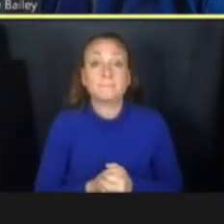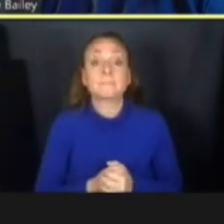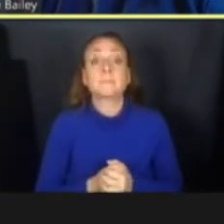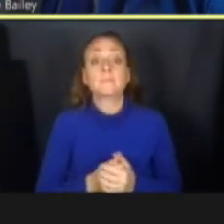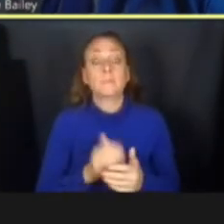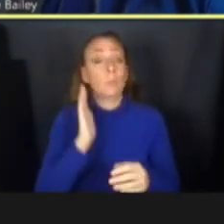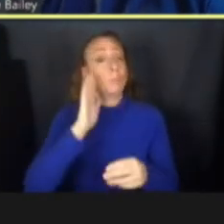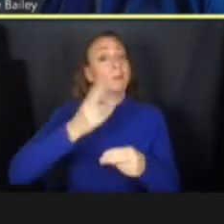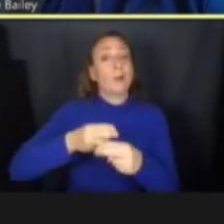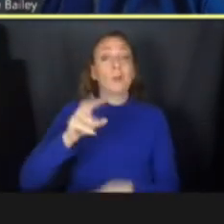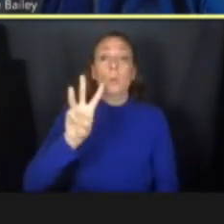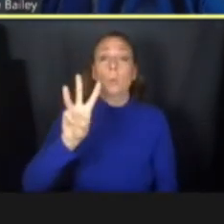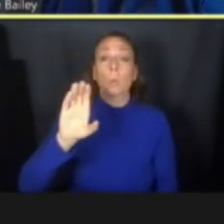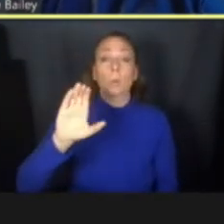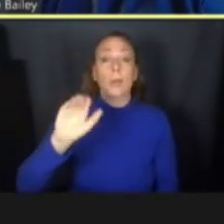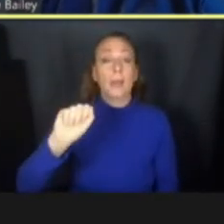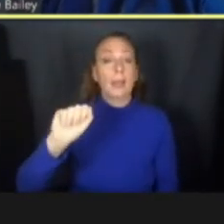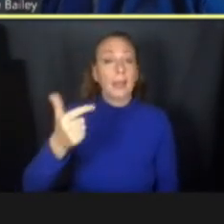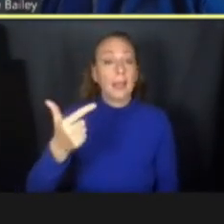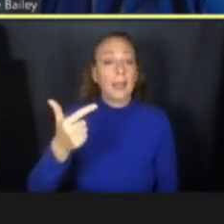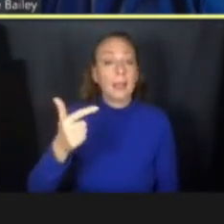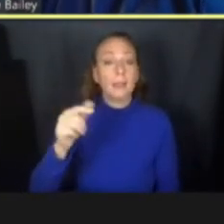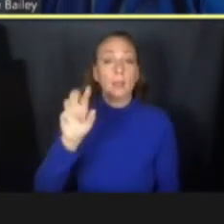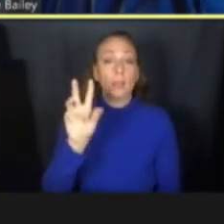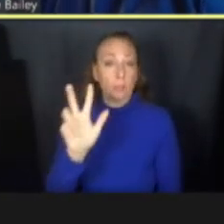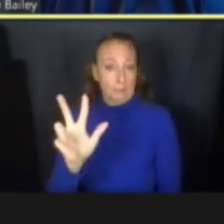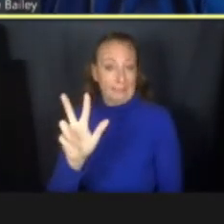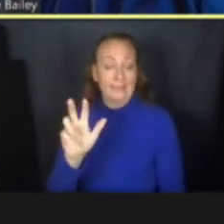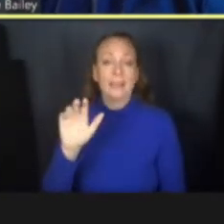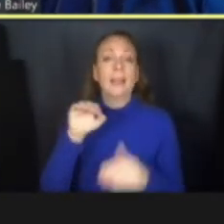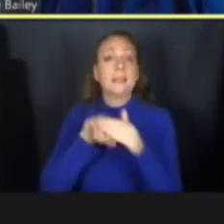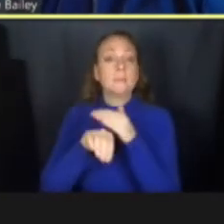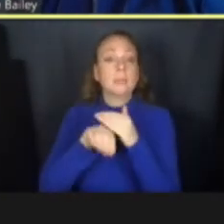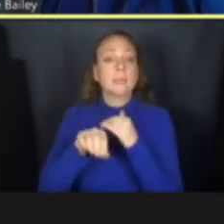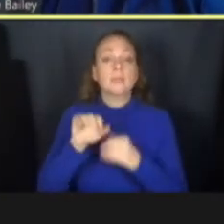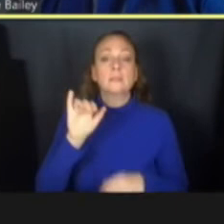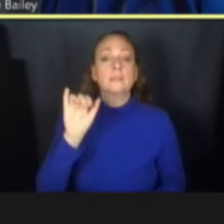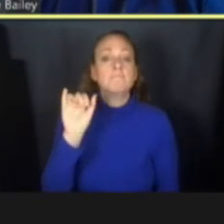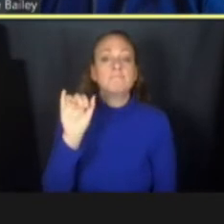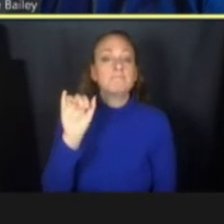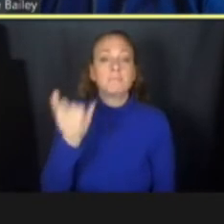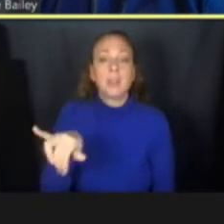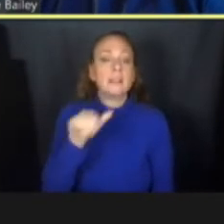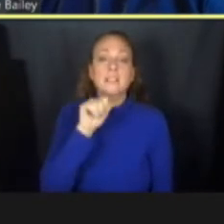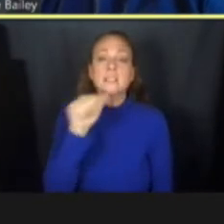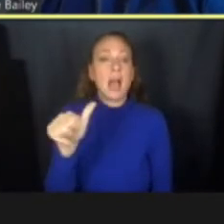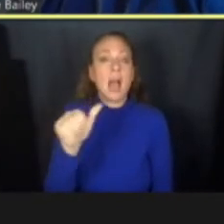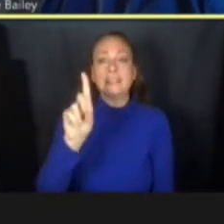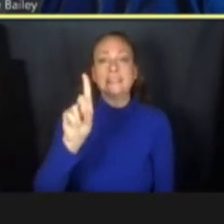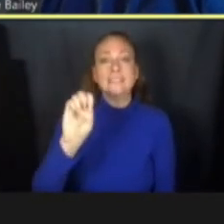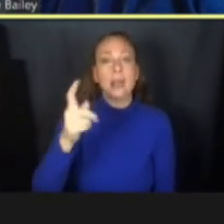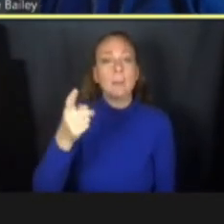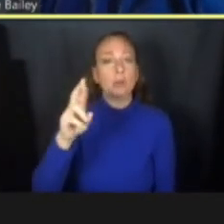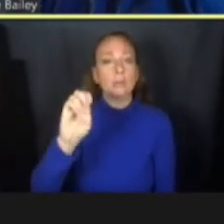Now it's the W3C Accessibility Guidelines. It does not deprecate, meaning it does not deprecate the 2.x series,